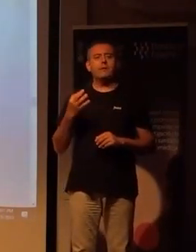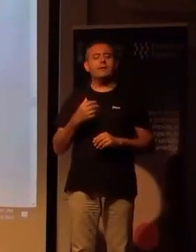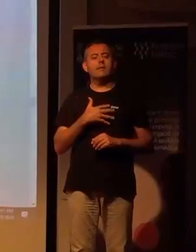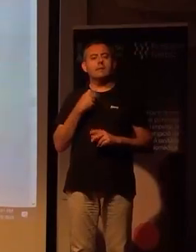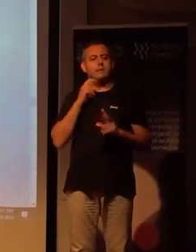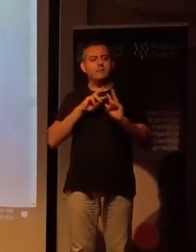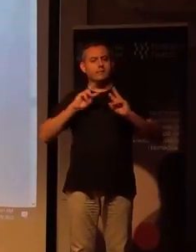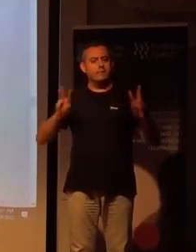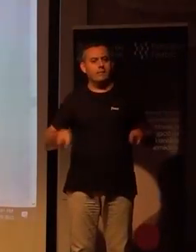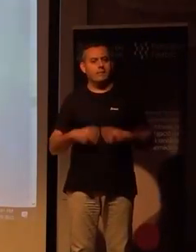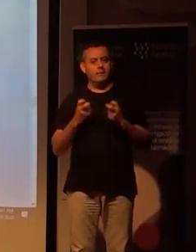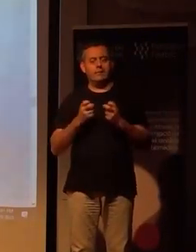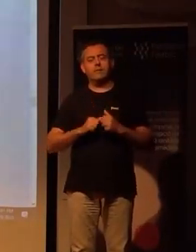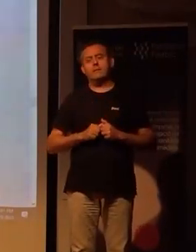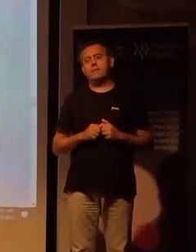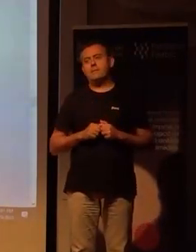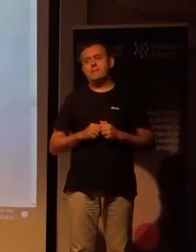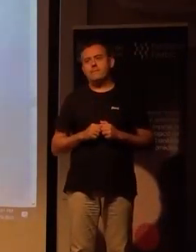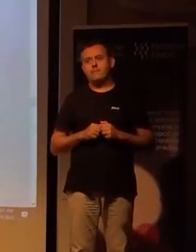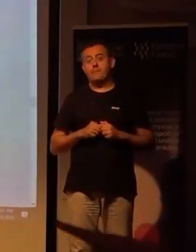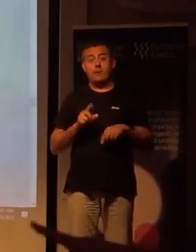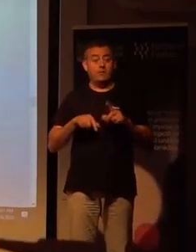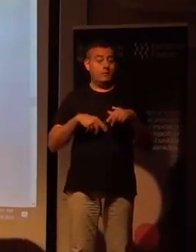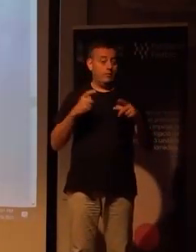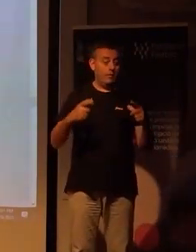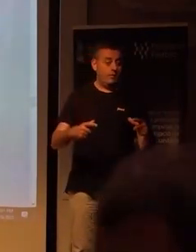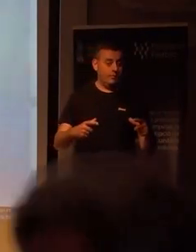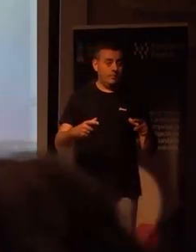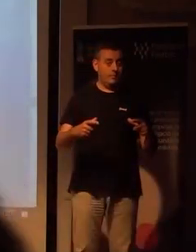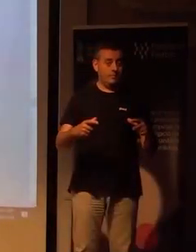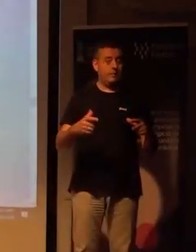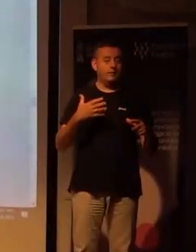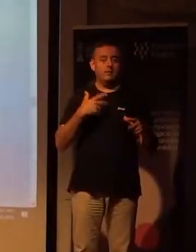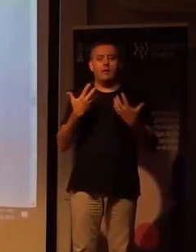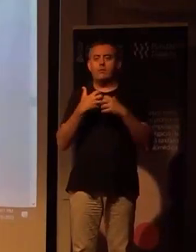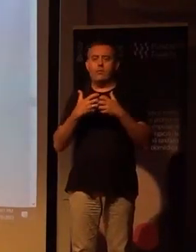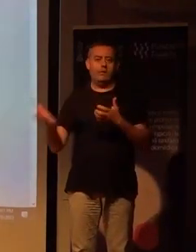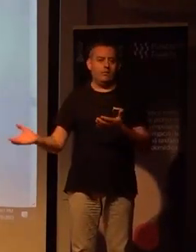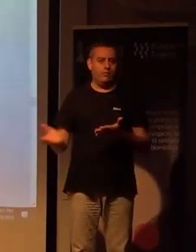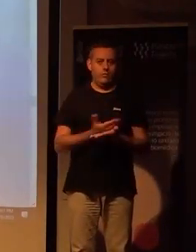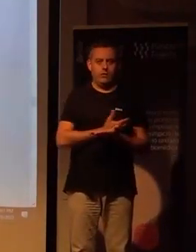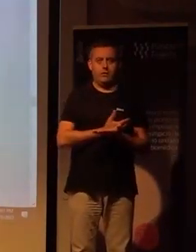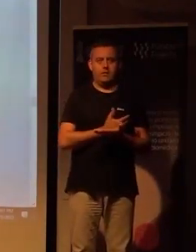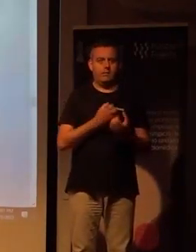cities that have suffered industrial dismantling, abandoned cities.